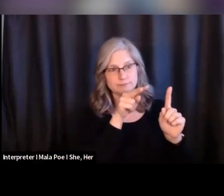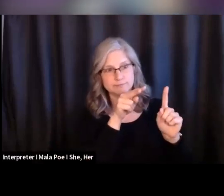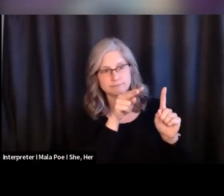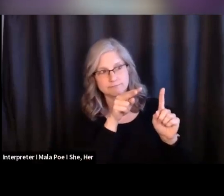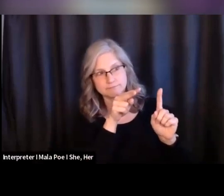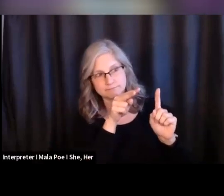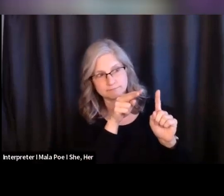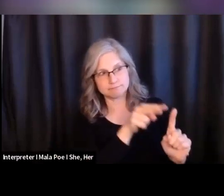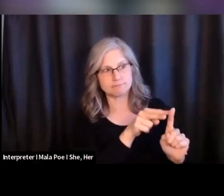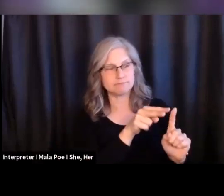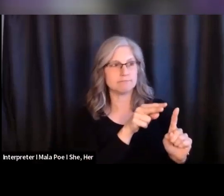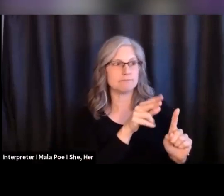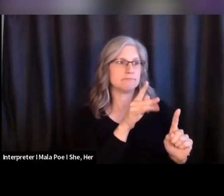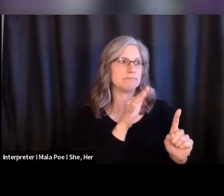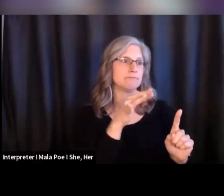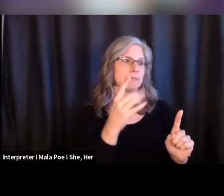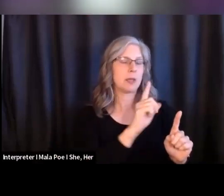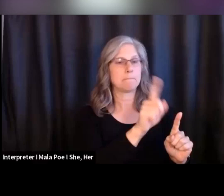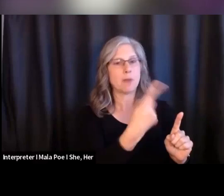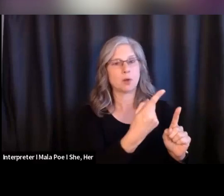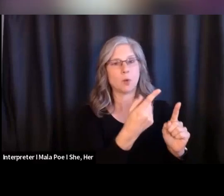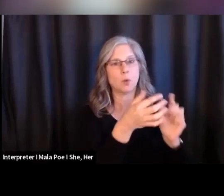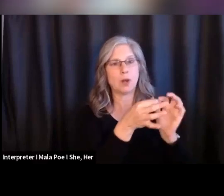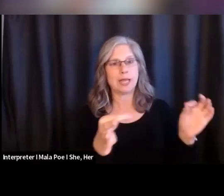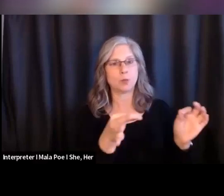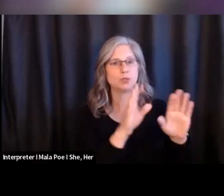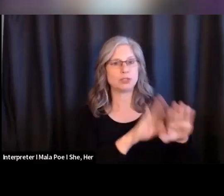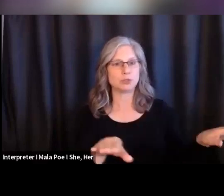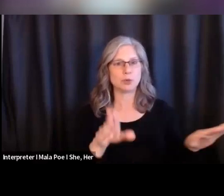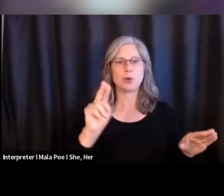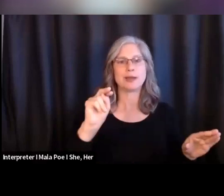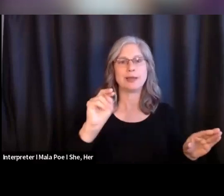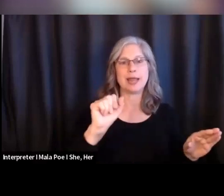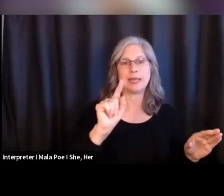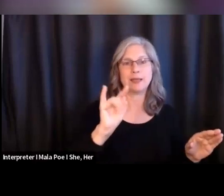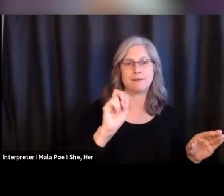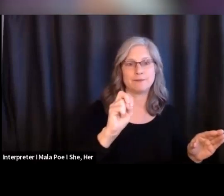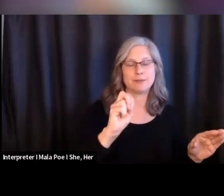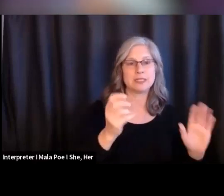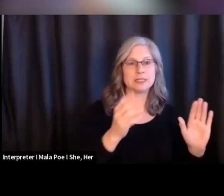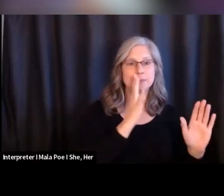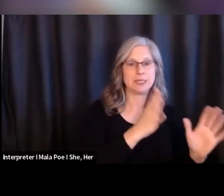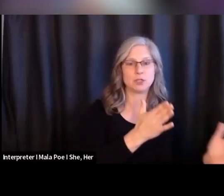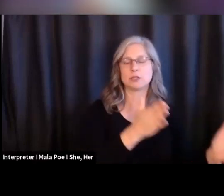I guess what you could say, monolingual children or native speakers versus bilingual speakers or multilingual children.